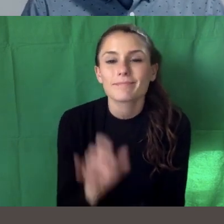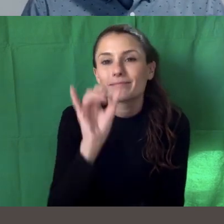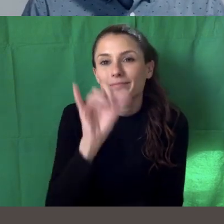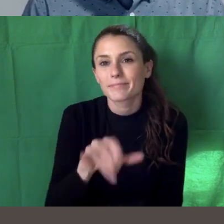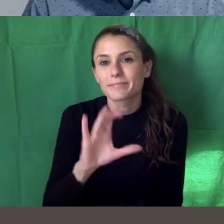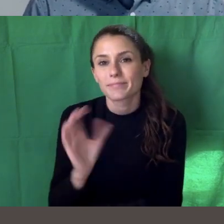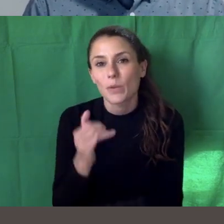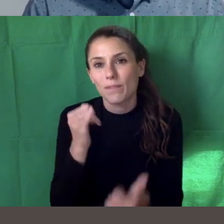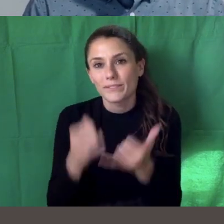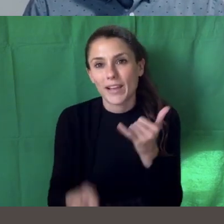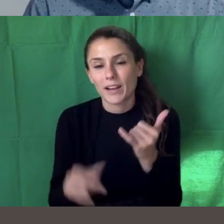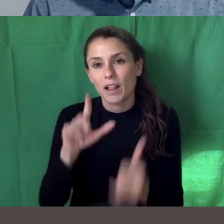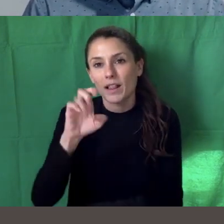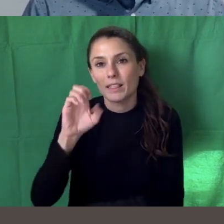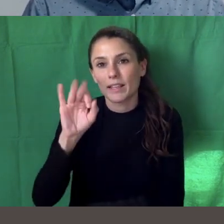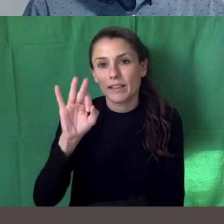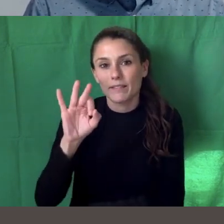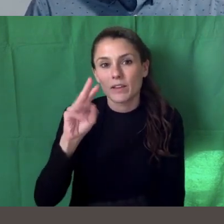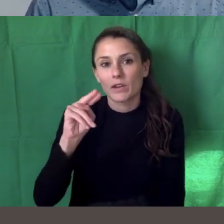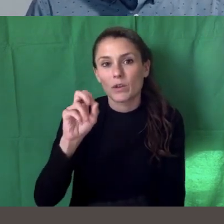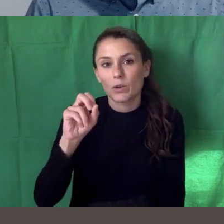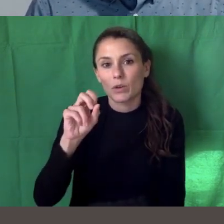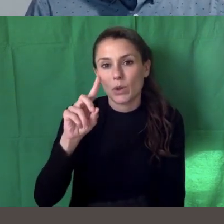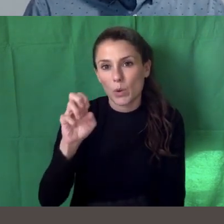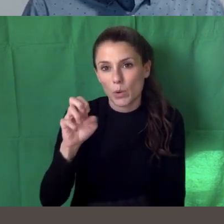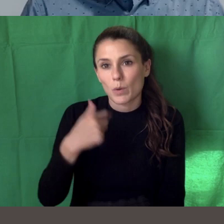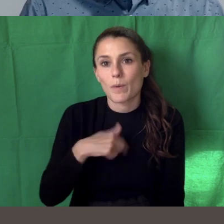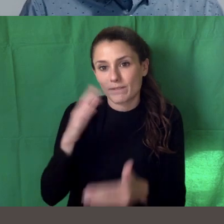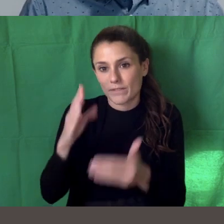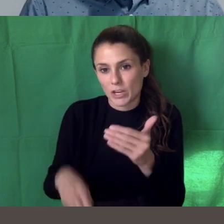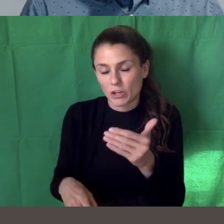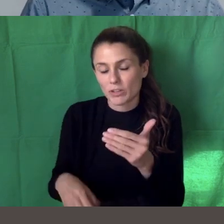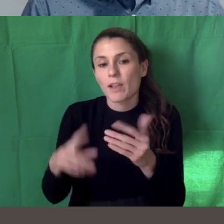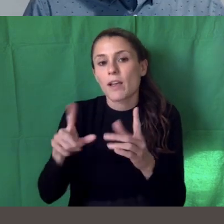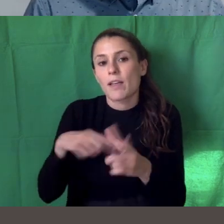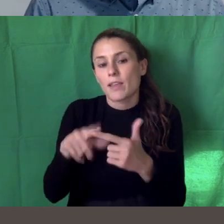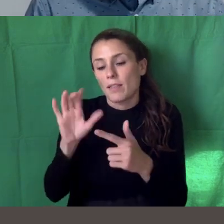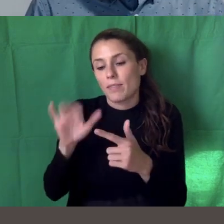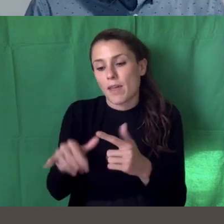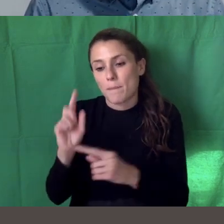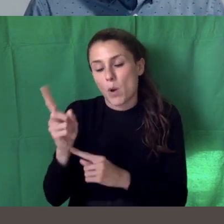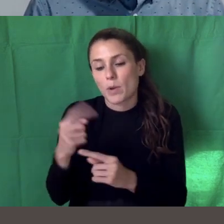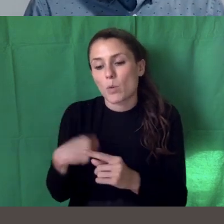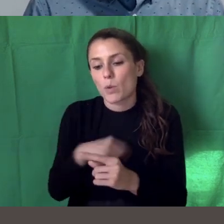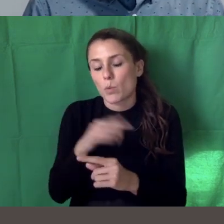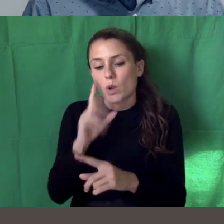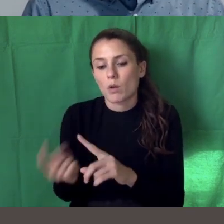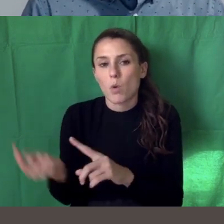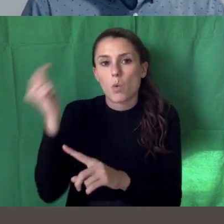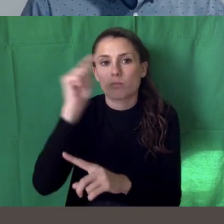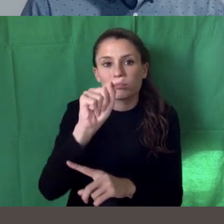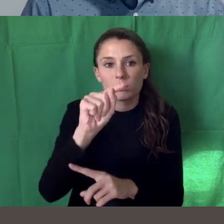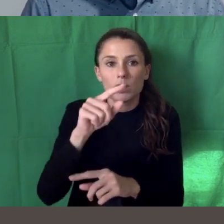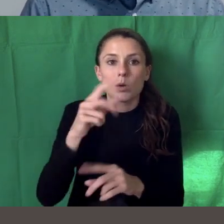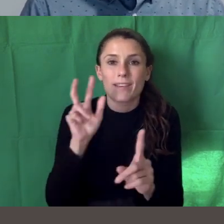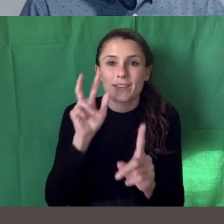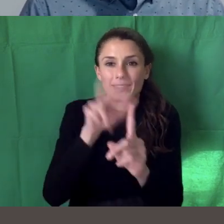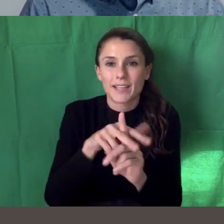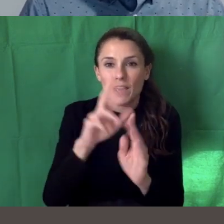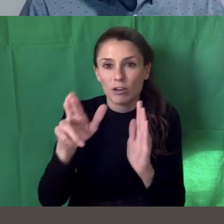And that's our final leaf node. We've finished, and at this point, we'd recurse all the way back up to the assign rule,